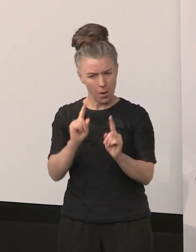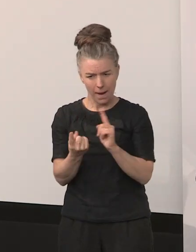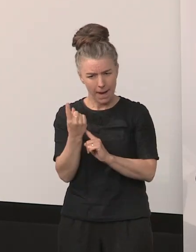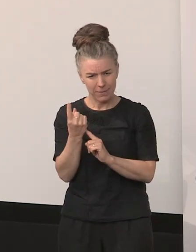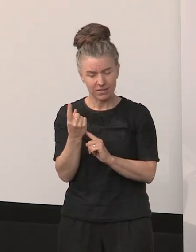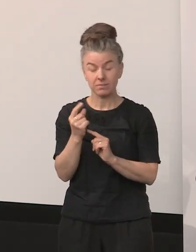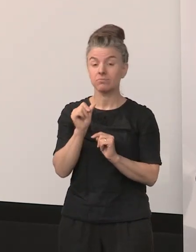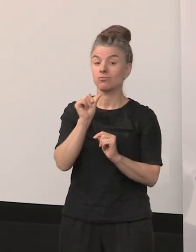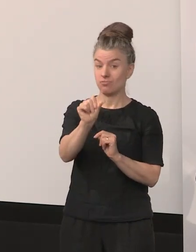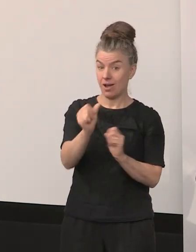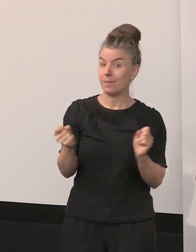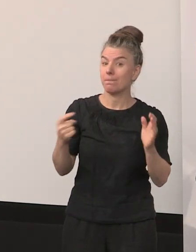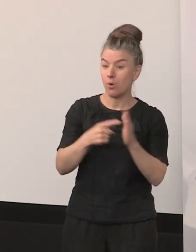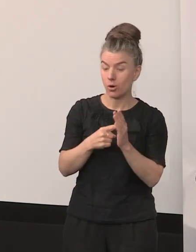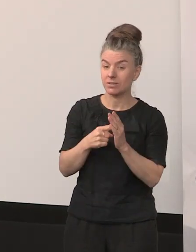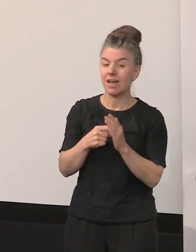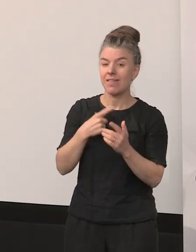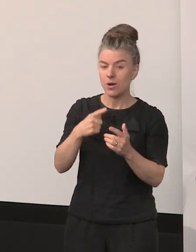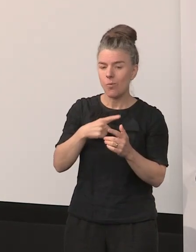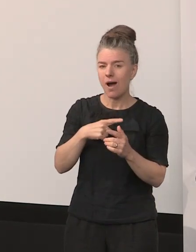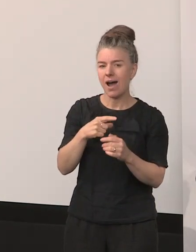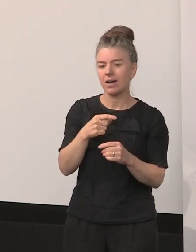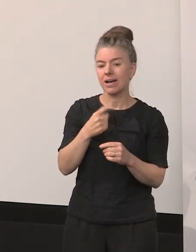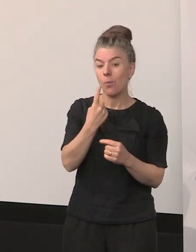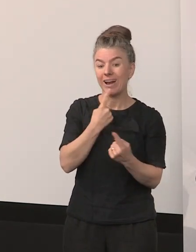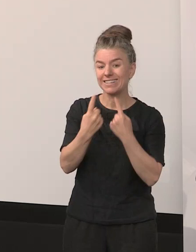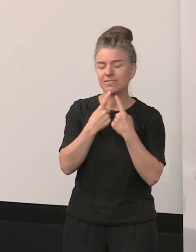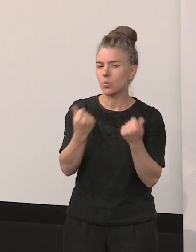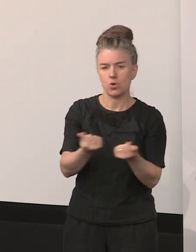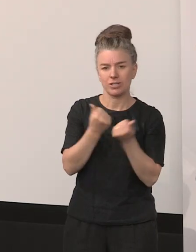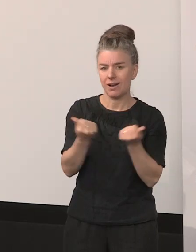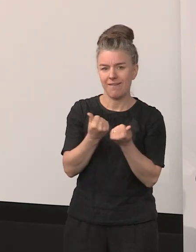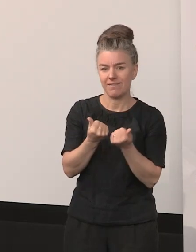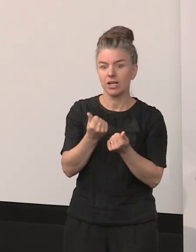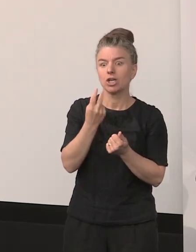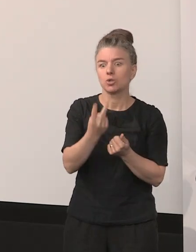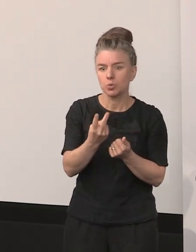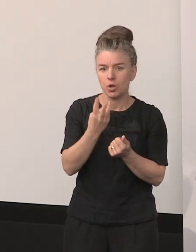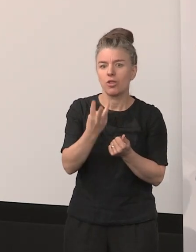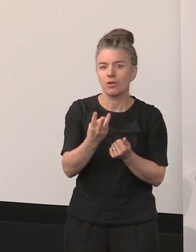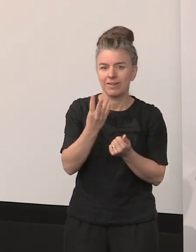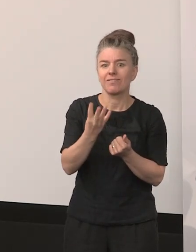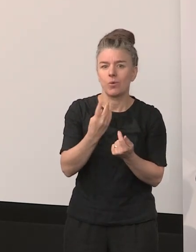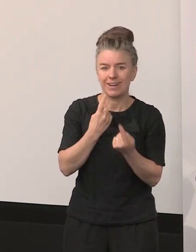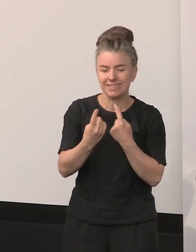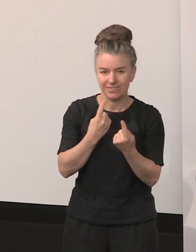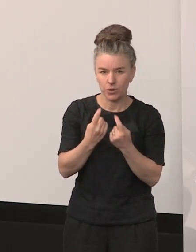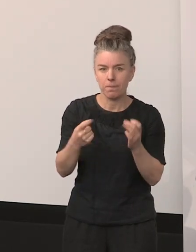important that they did stop, that you know exactly where they were and what they did? Yes, it is very important. And that's